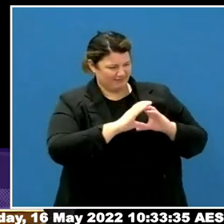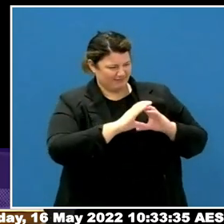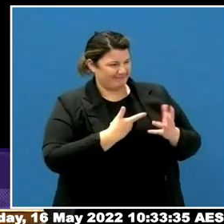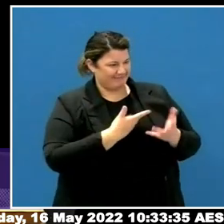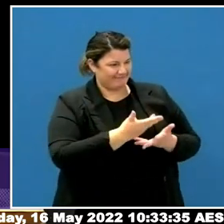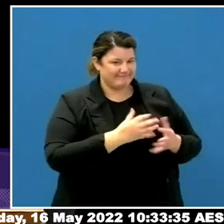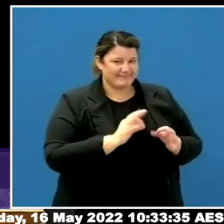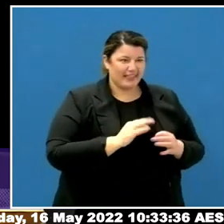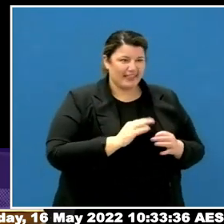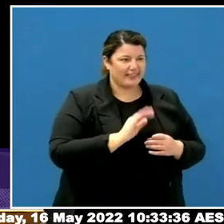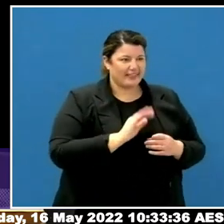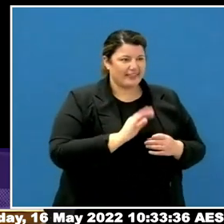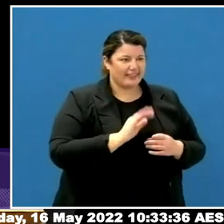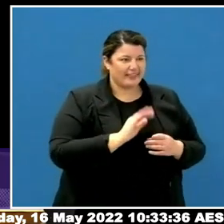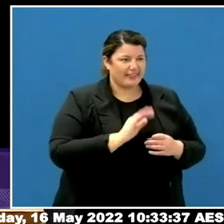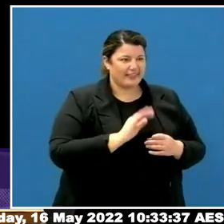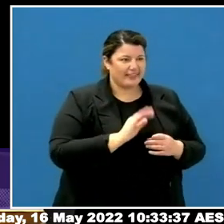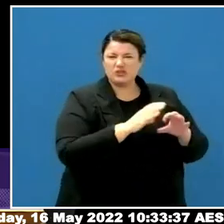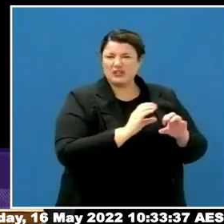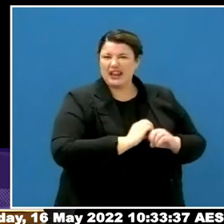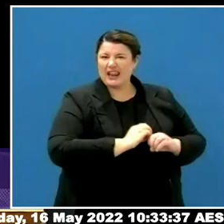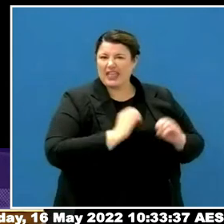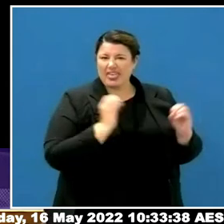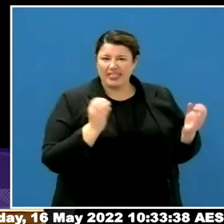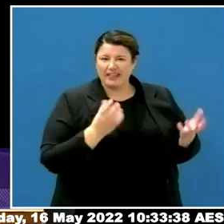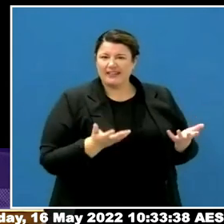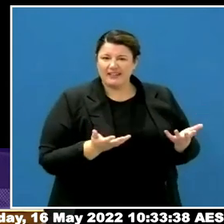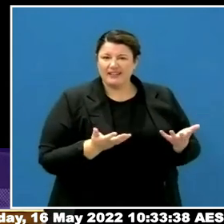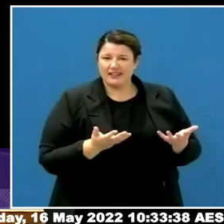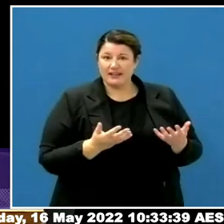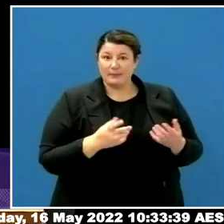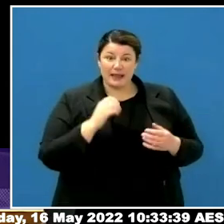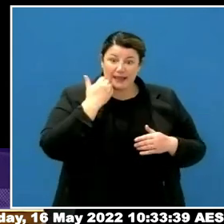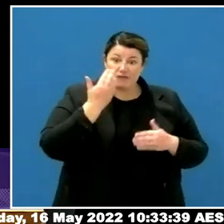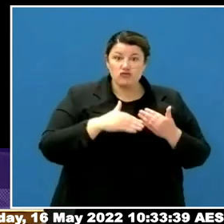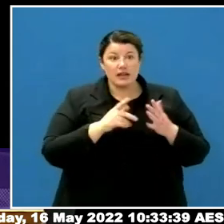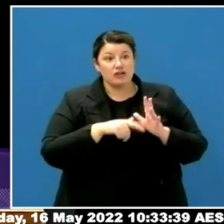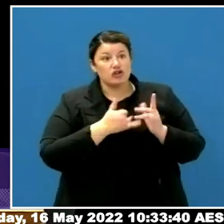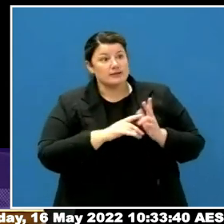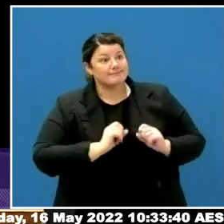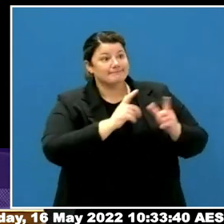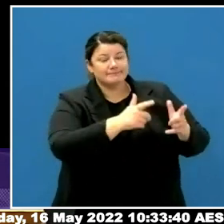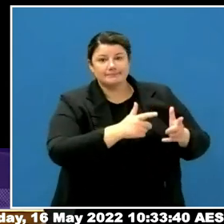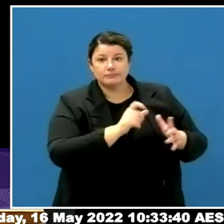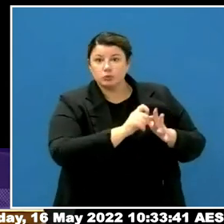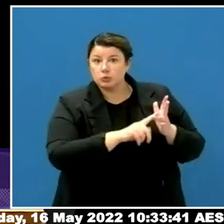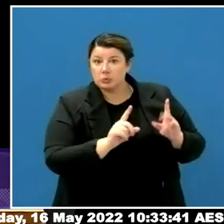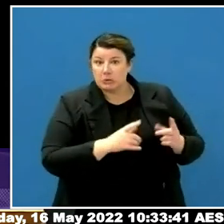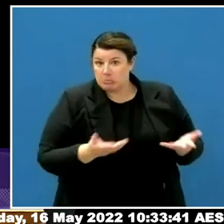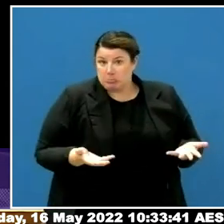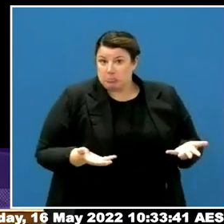which left her feeling like she knew little about what Jason was doing each day and who he was with.